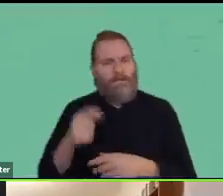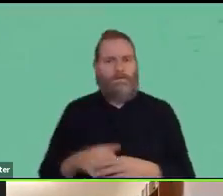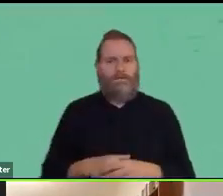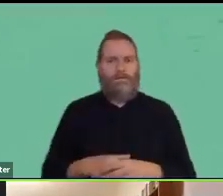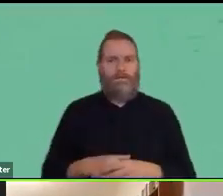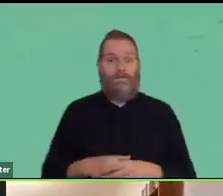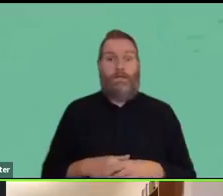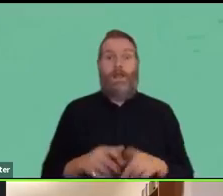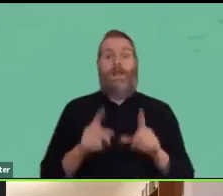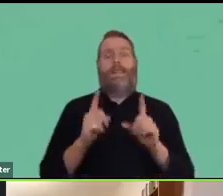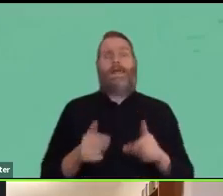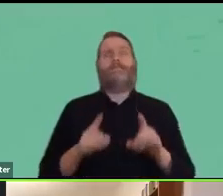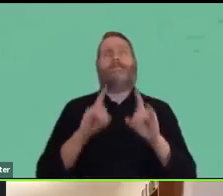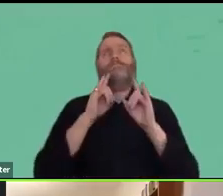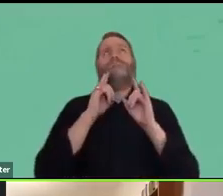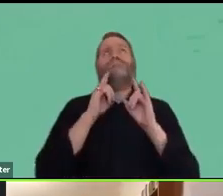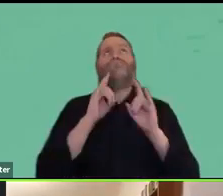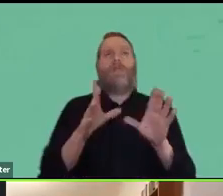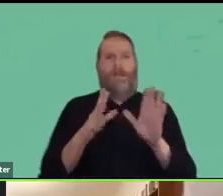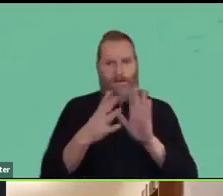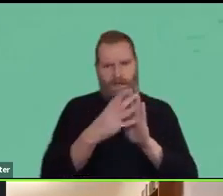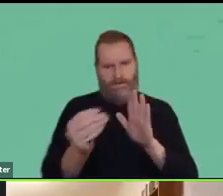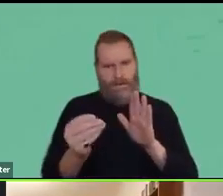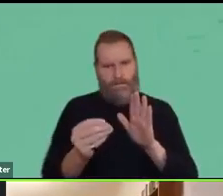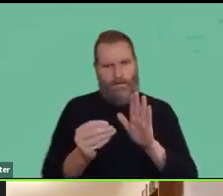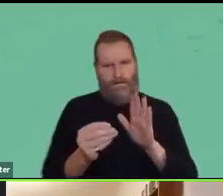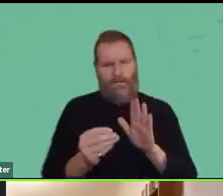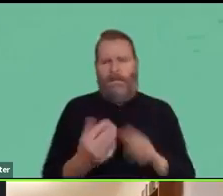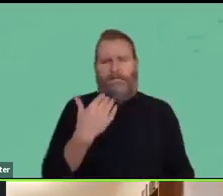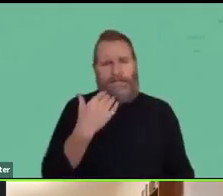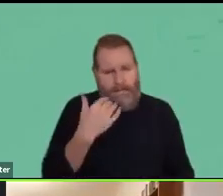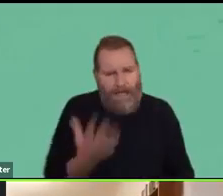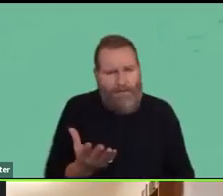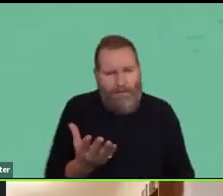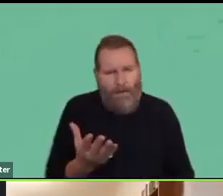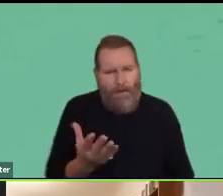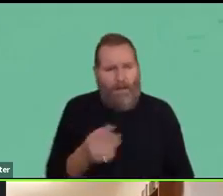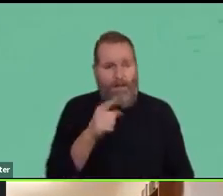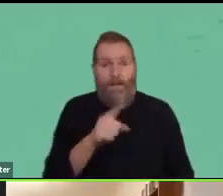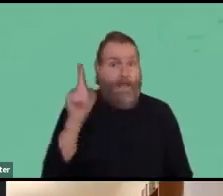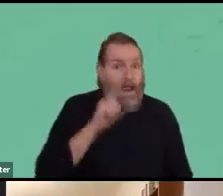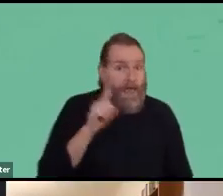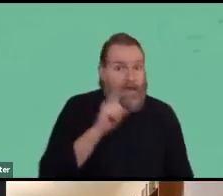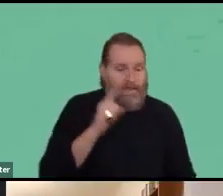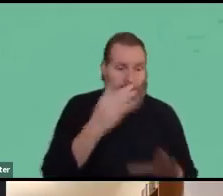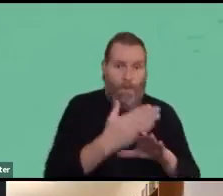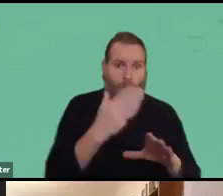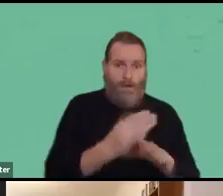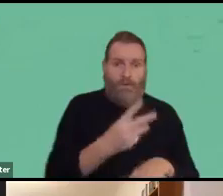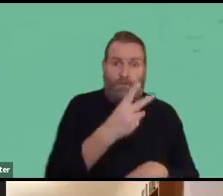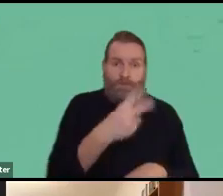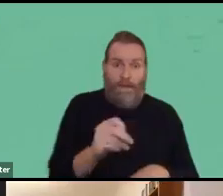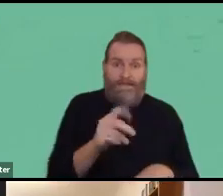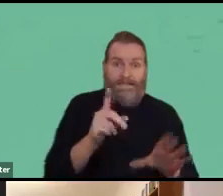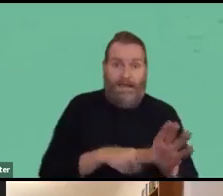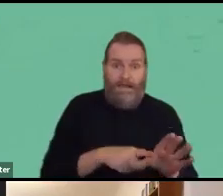example - it's it's a terrible it's terrible to hear but it's a very good example yeah because